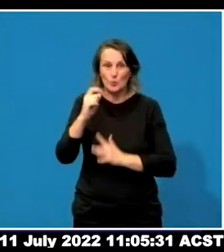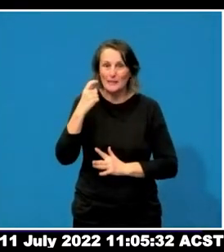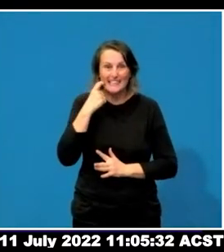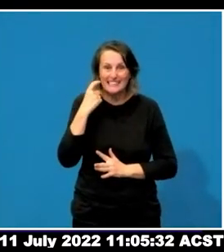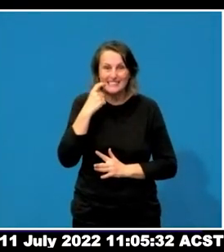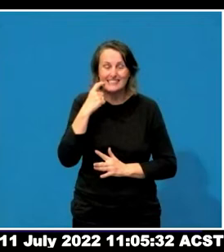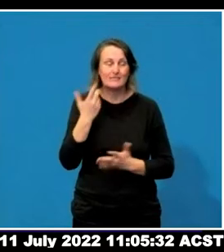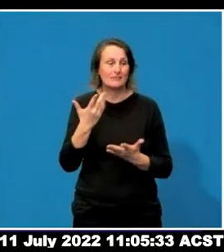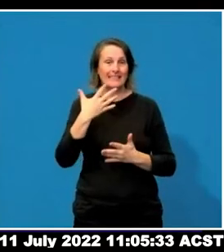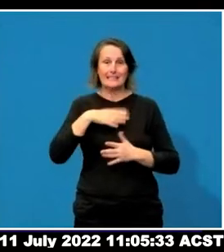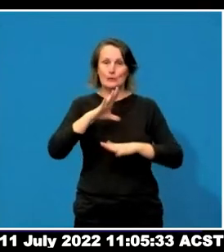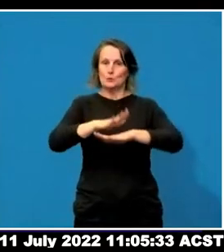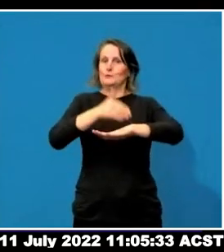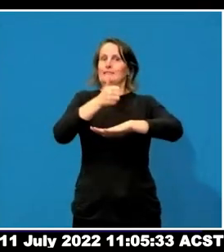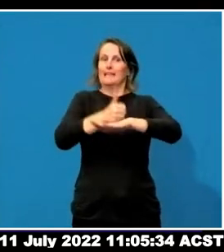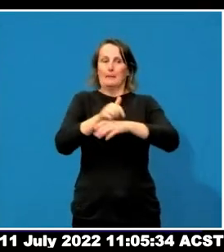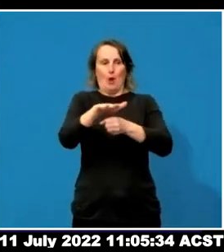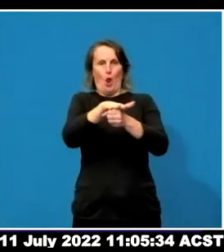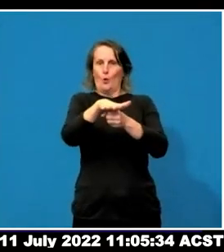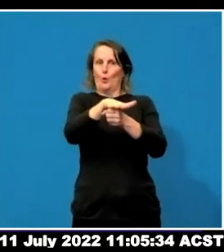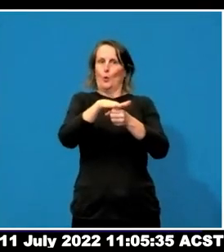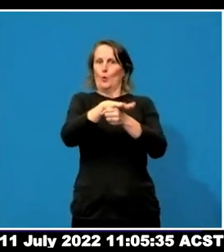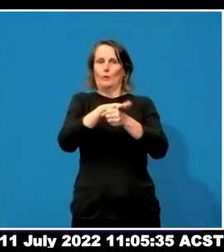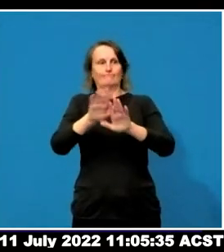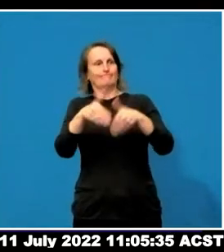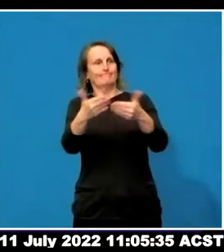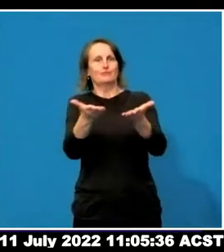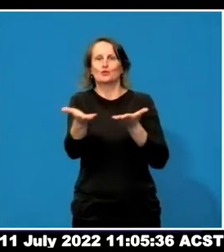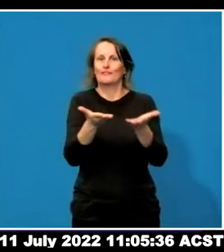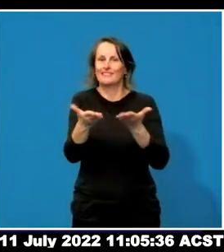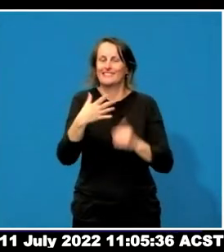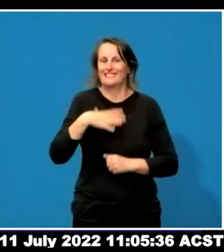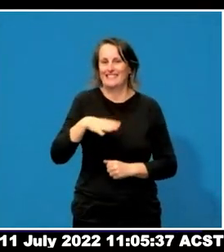workforce, what is often referred to, Commissioners, as capacity-building.